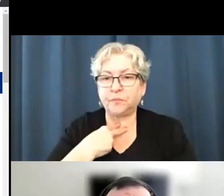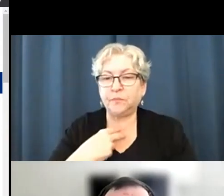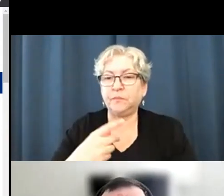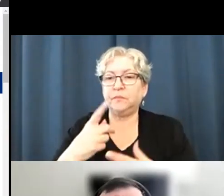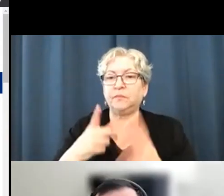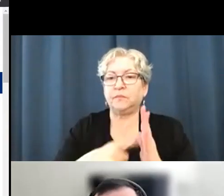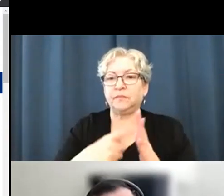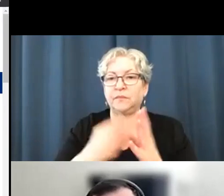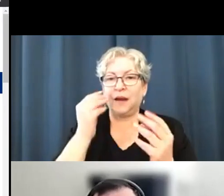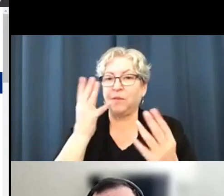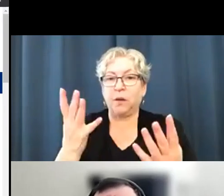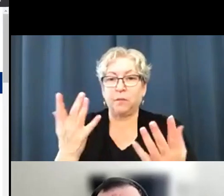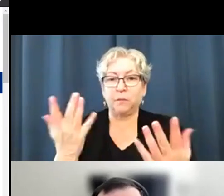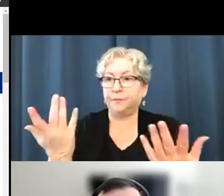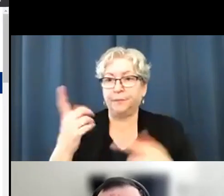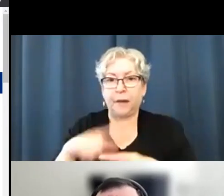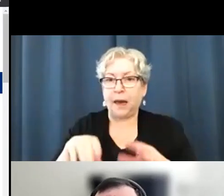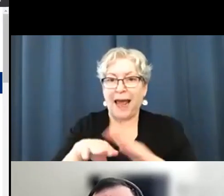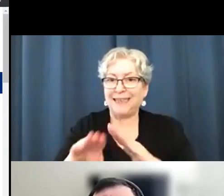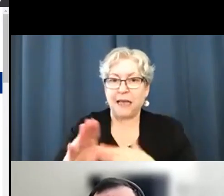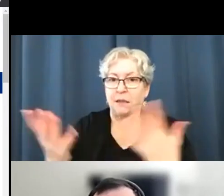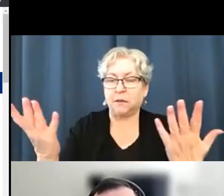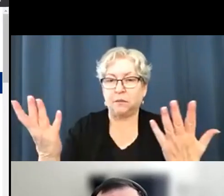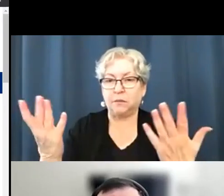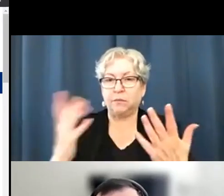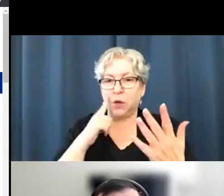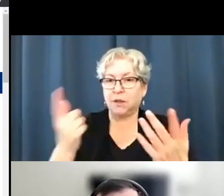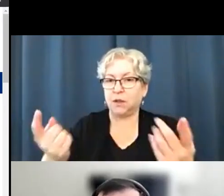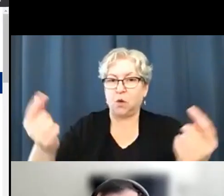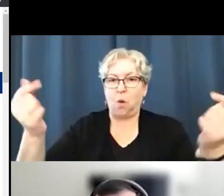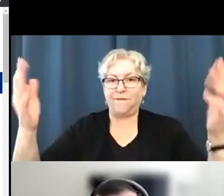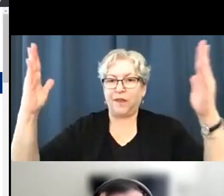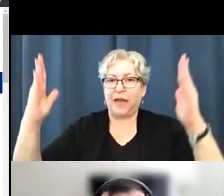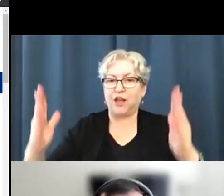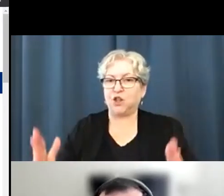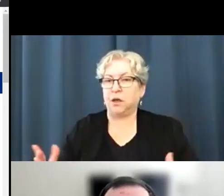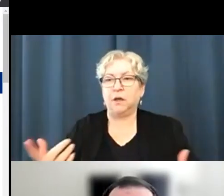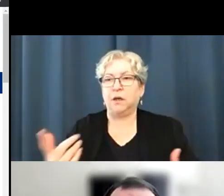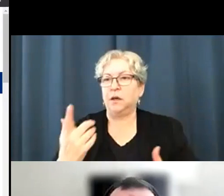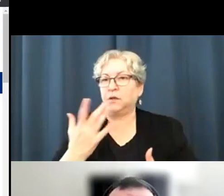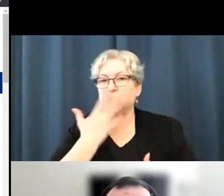that just isn't accessible anywhere, 'cause it's scrolled off the page and there isn't a horizontal scroll bar. Those are all issues.